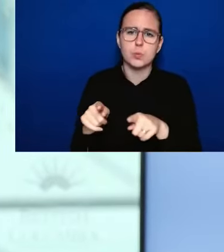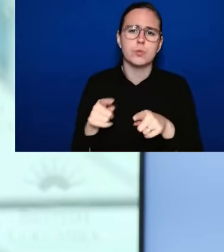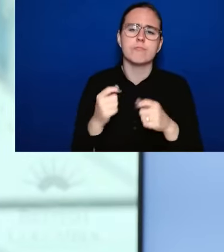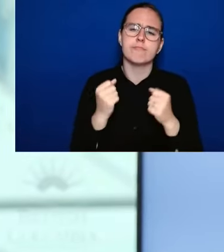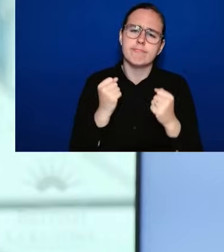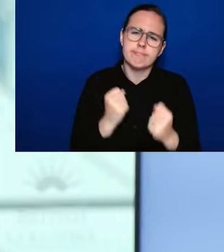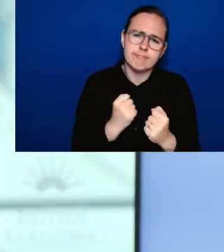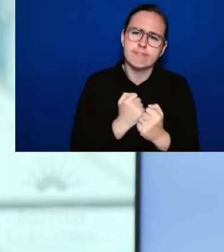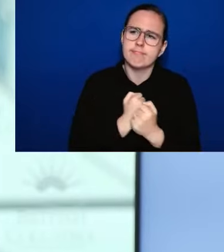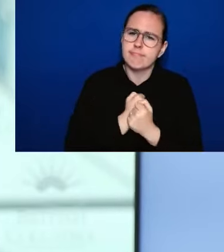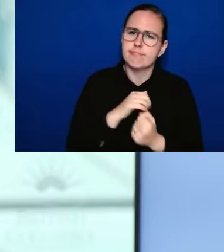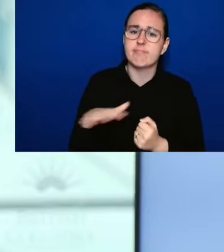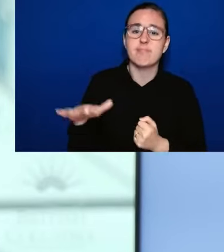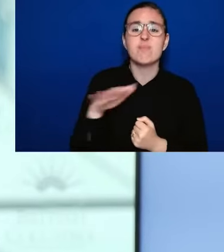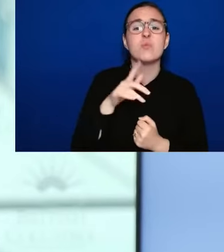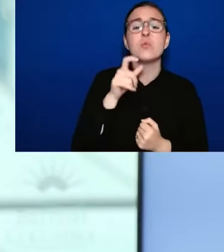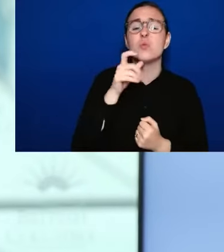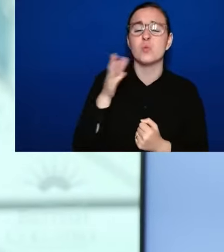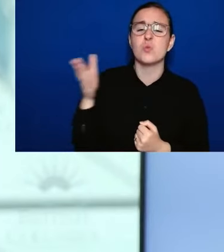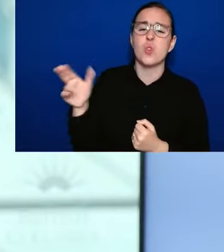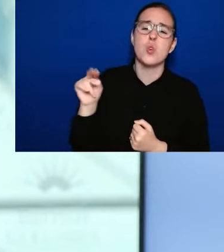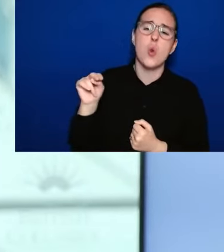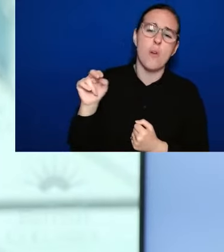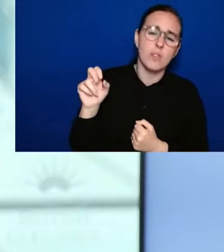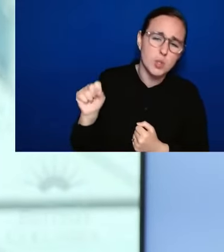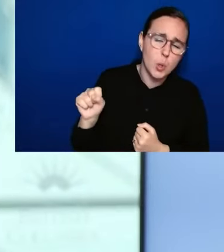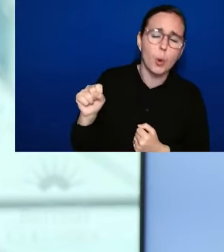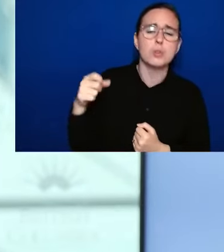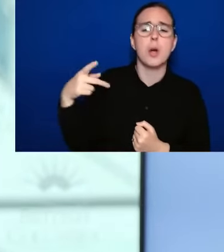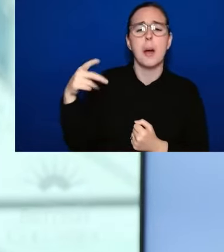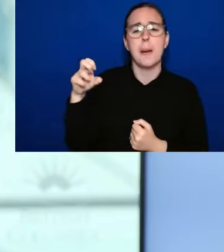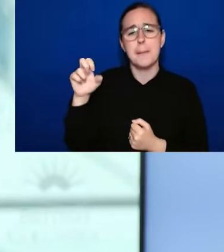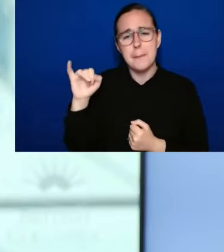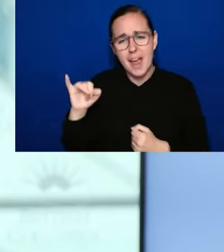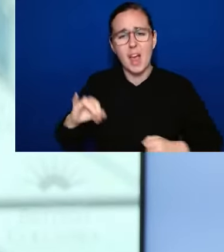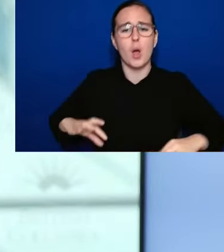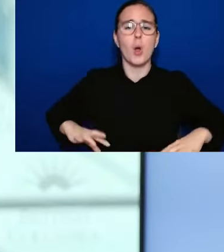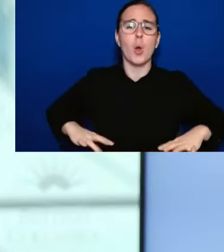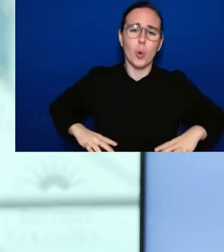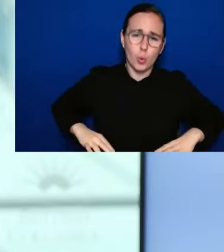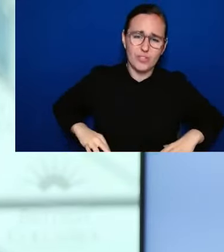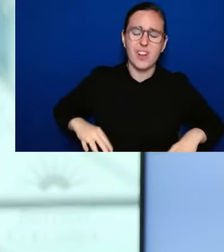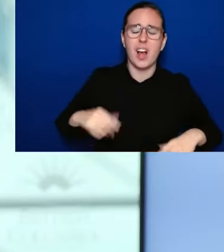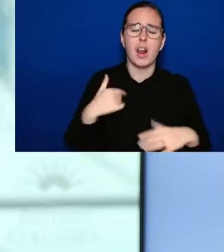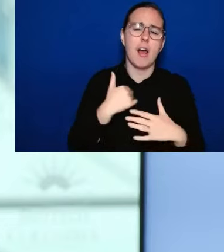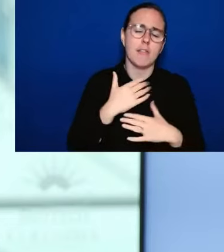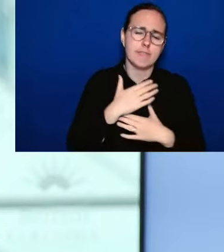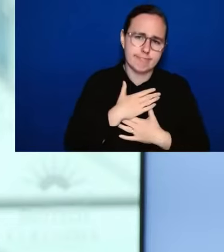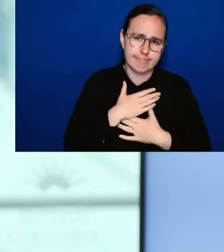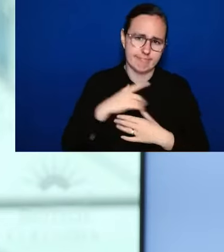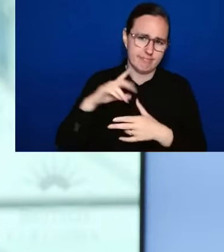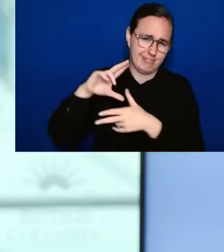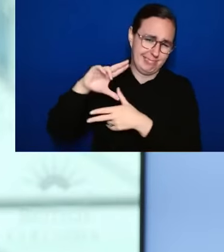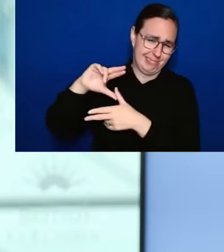who are. Dealing with the very- the recovery from Fianna and- as